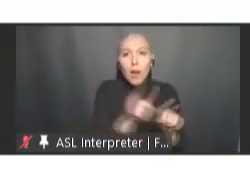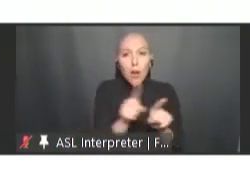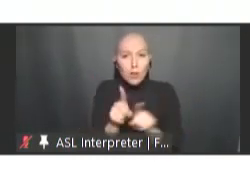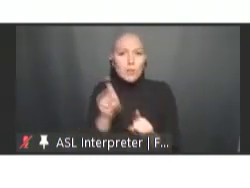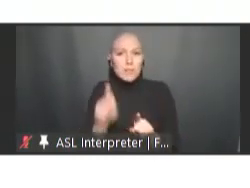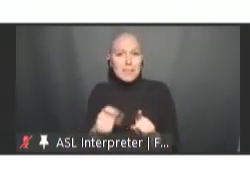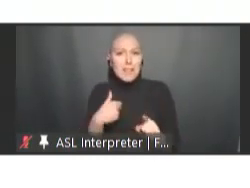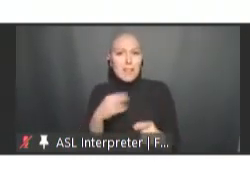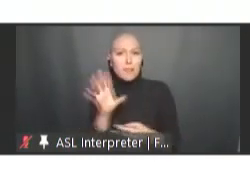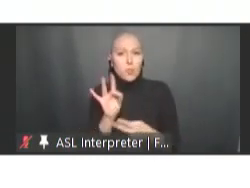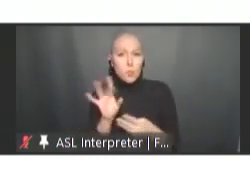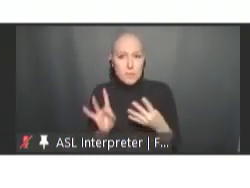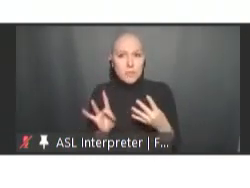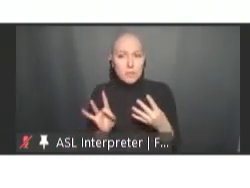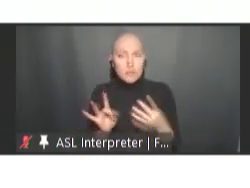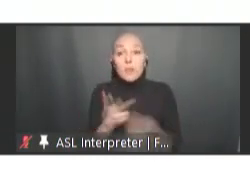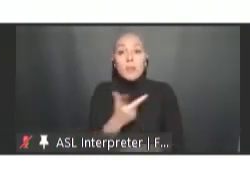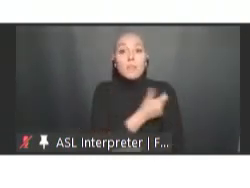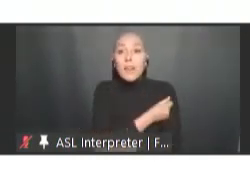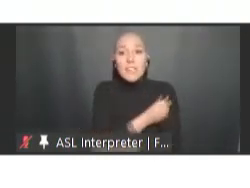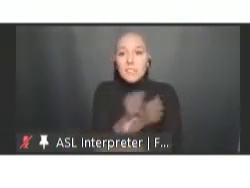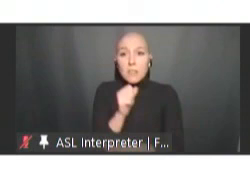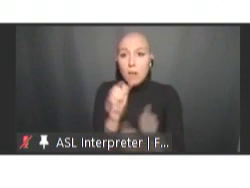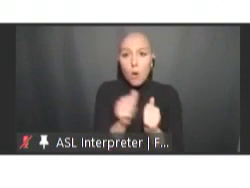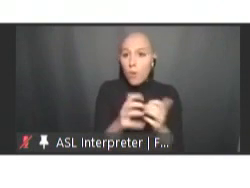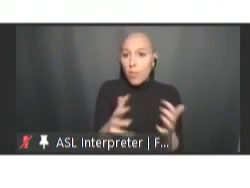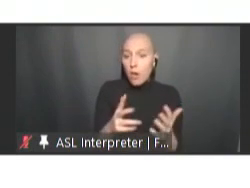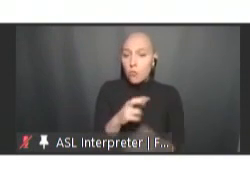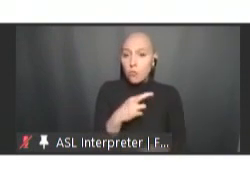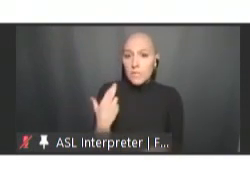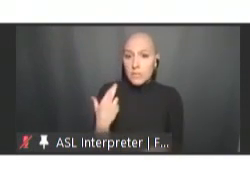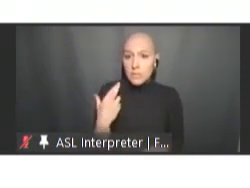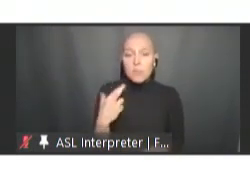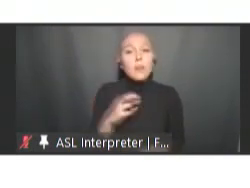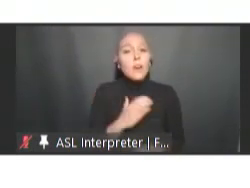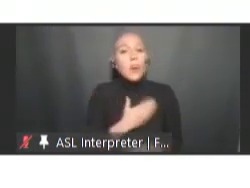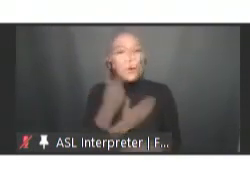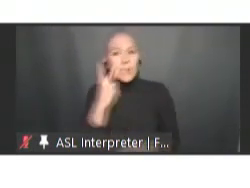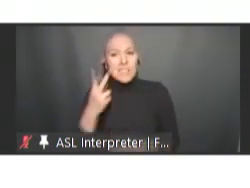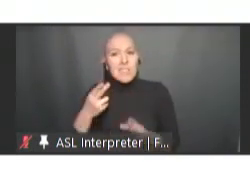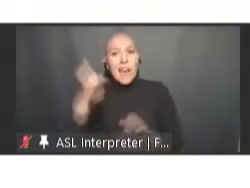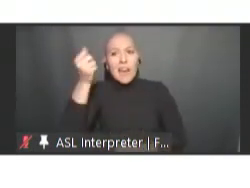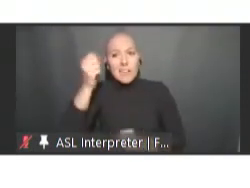Vaccines are not without risk. We see the highest number of reports to various to date,